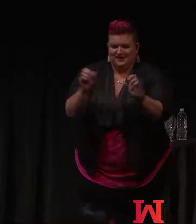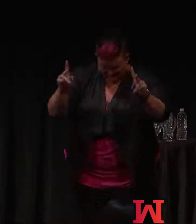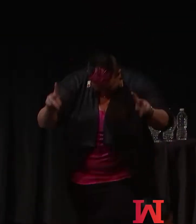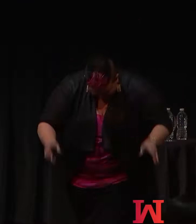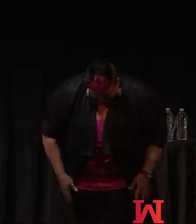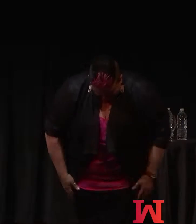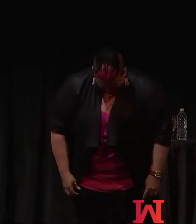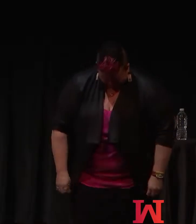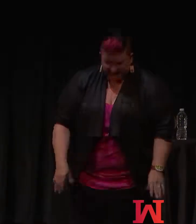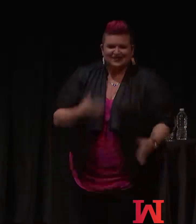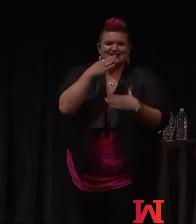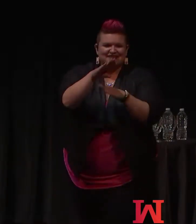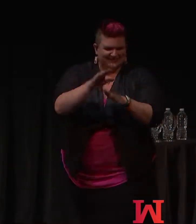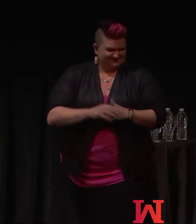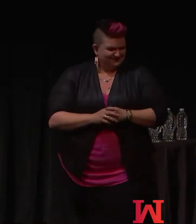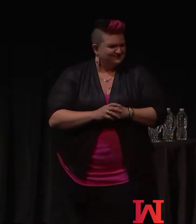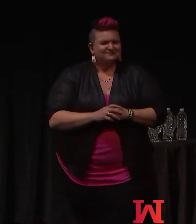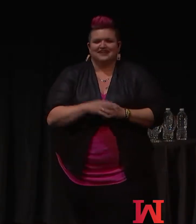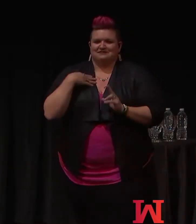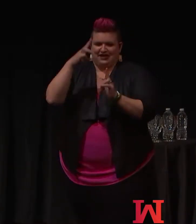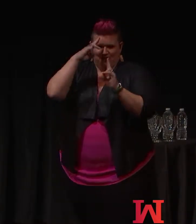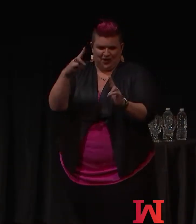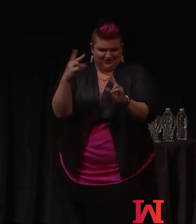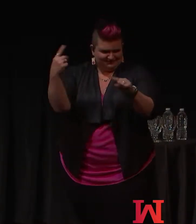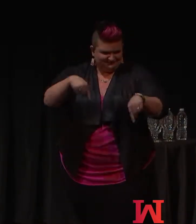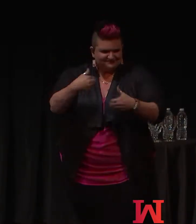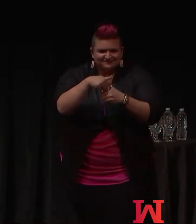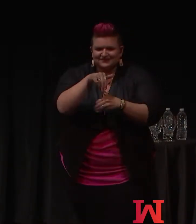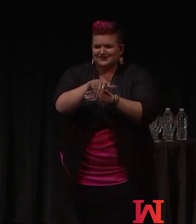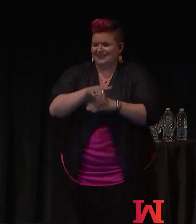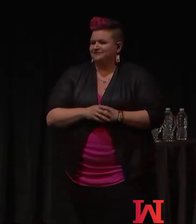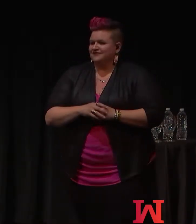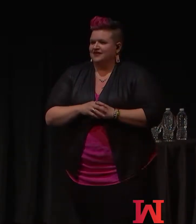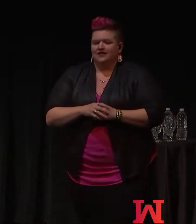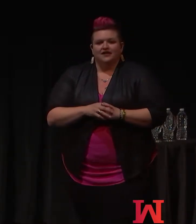Good evening! It is my honor to be with you tonight to present the Marie C. Wilson